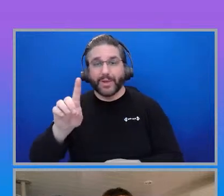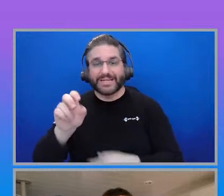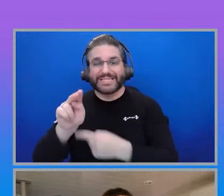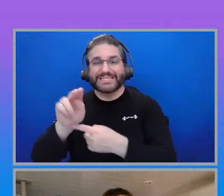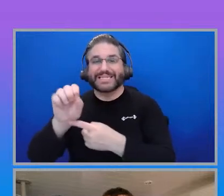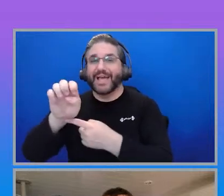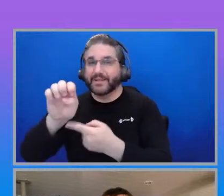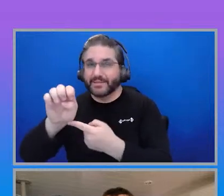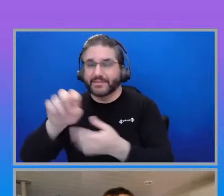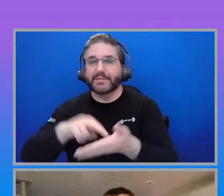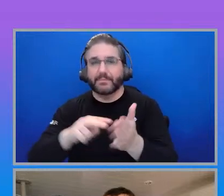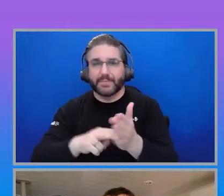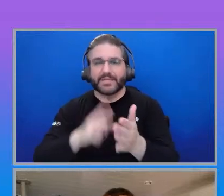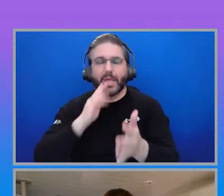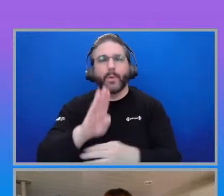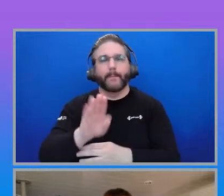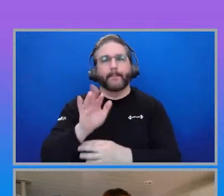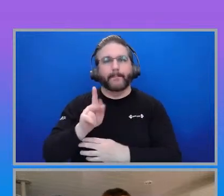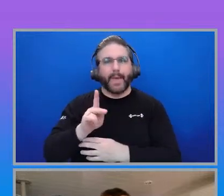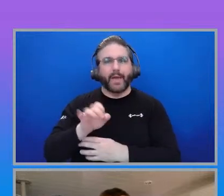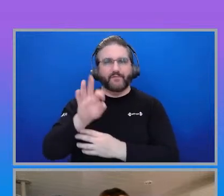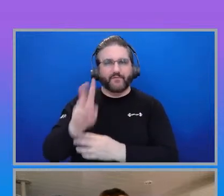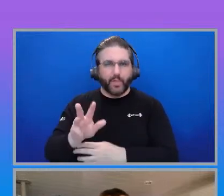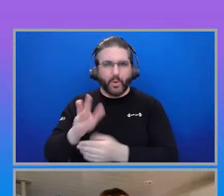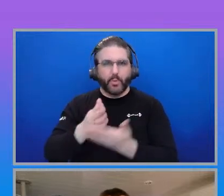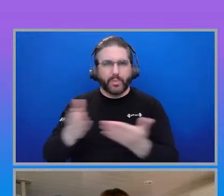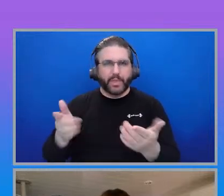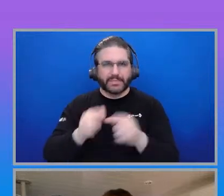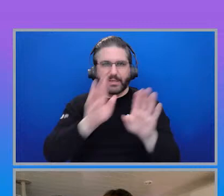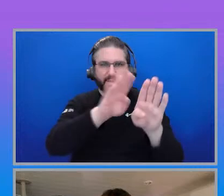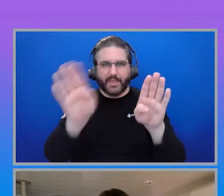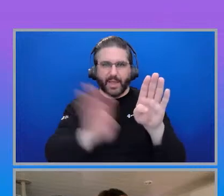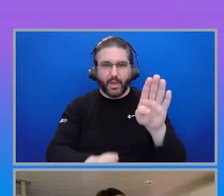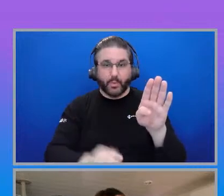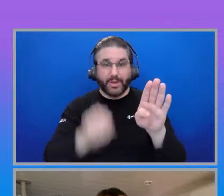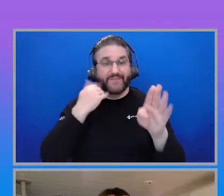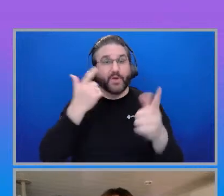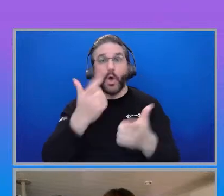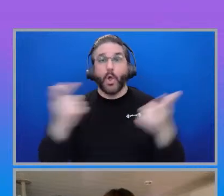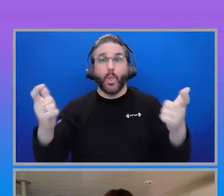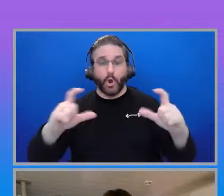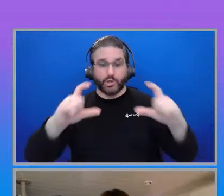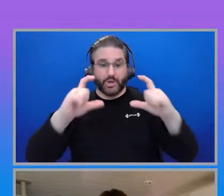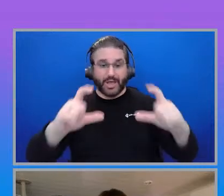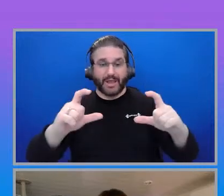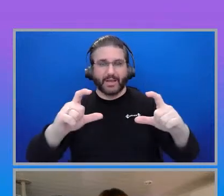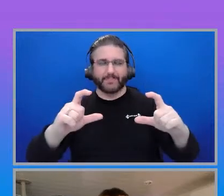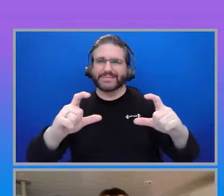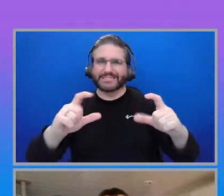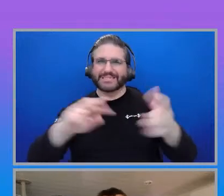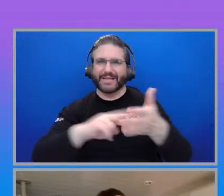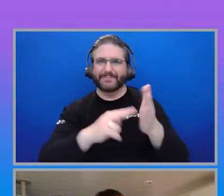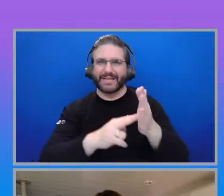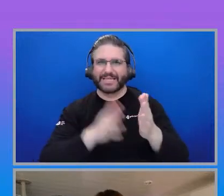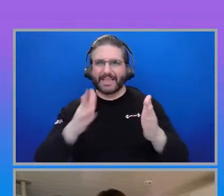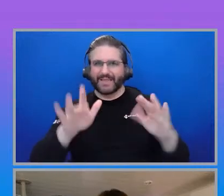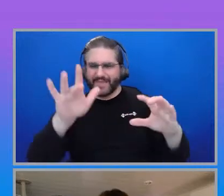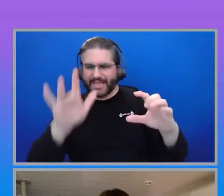backfill gaps left in the layout. So once you get a larger item and grid has to leave a gap